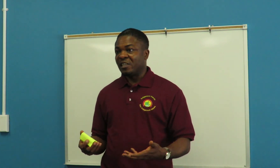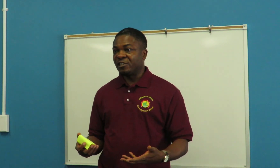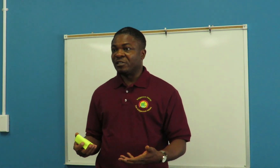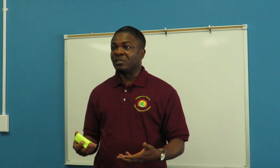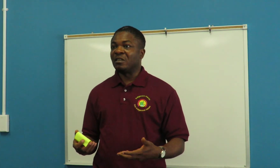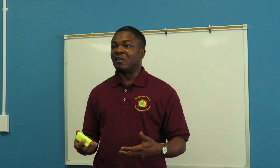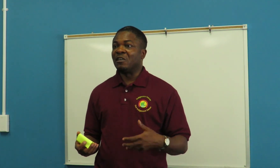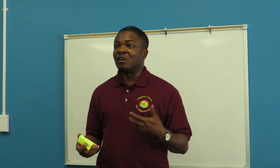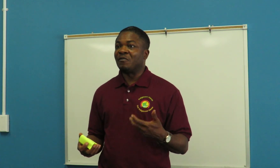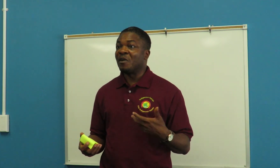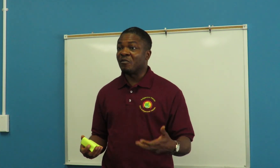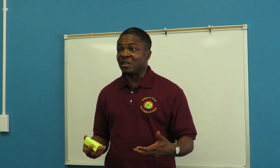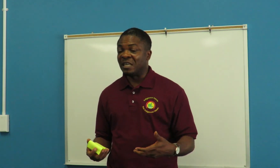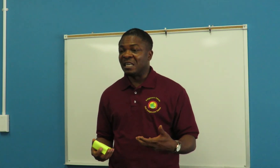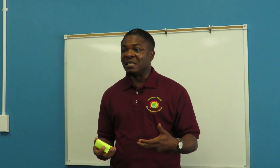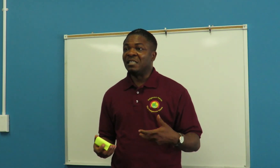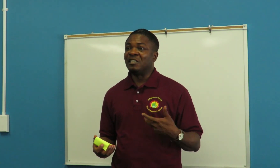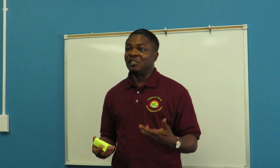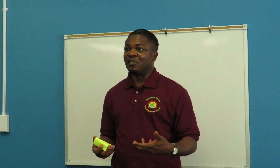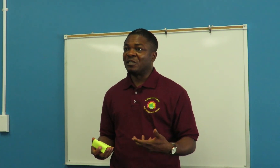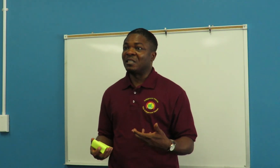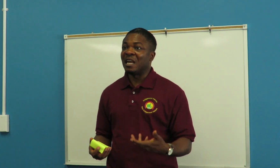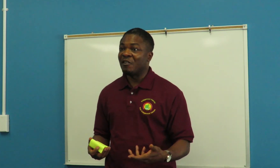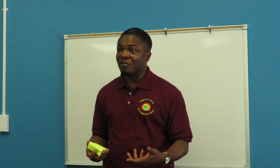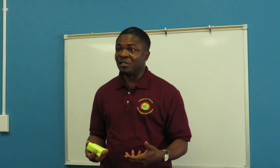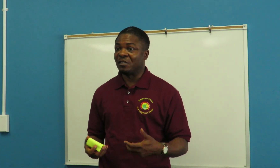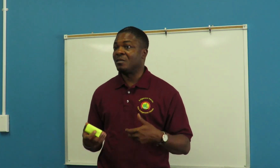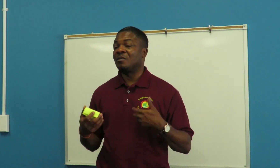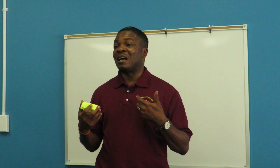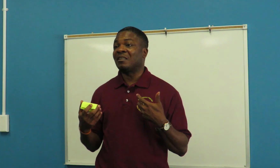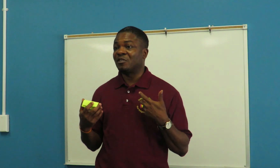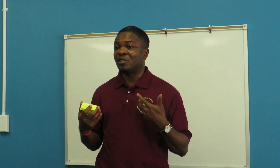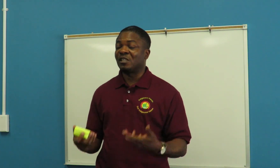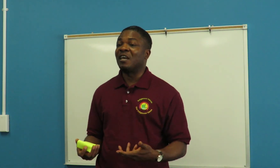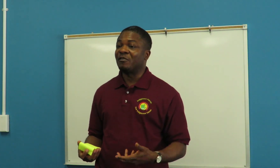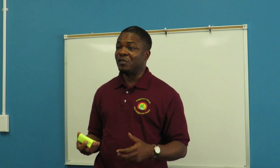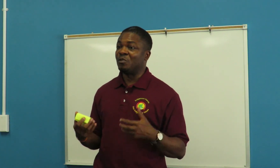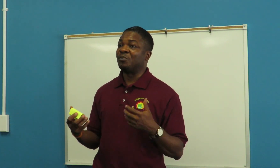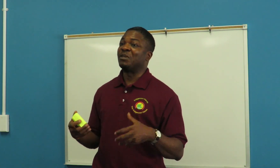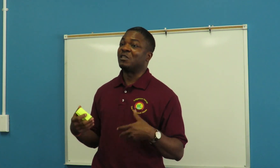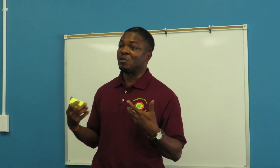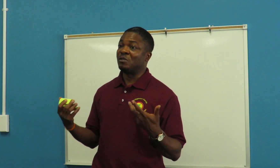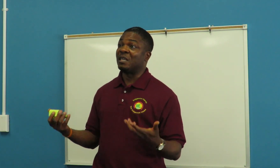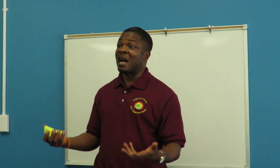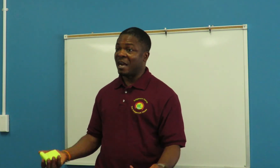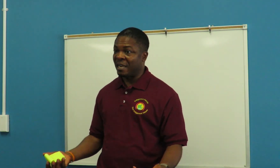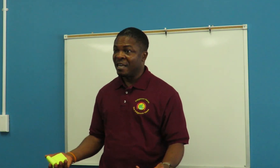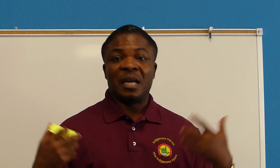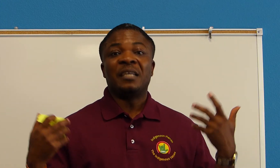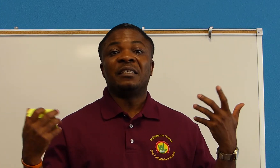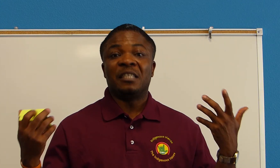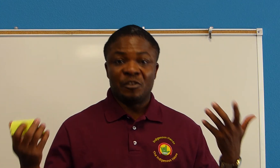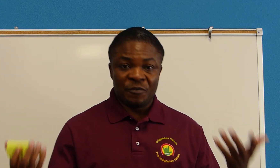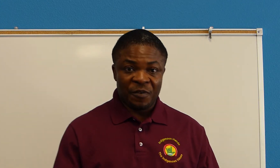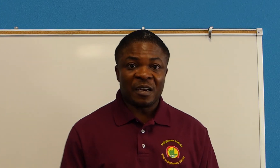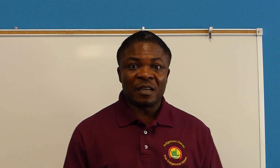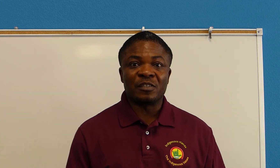legislations are not favoring any indigenous languages such language was begin to die and you find out that